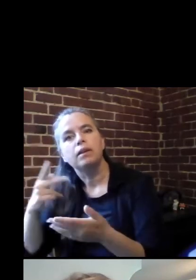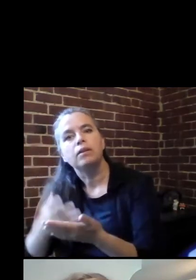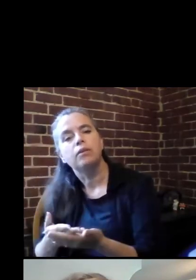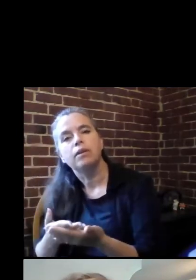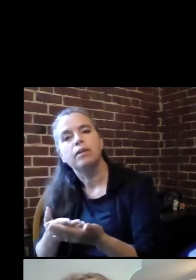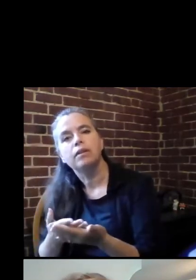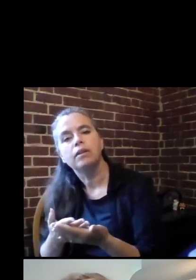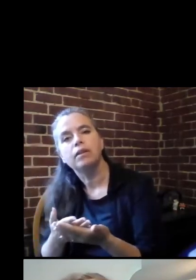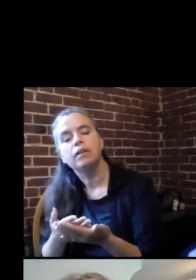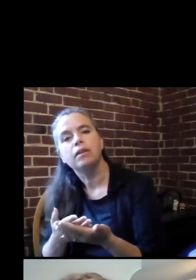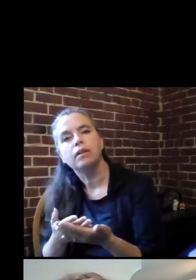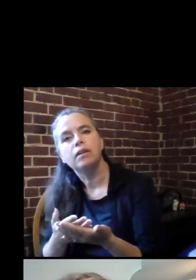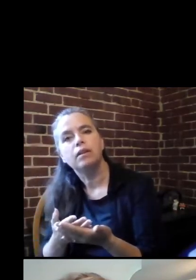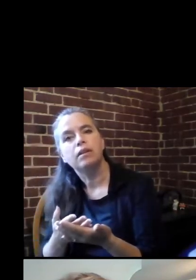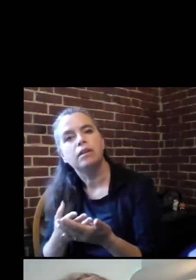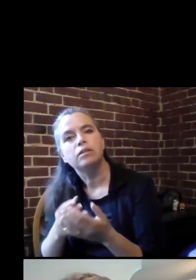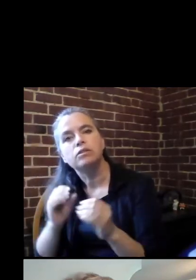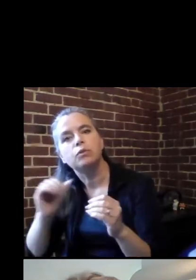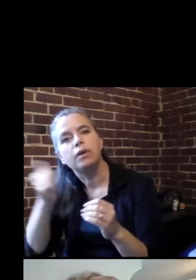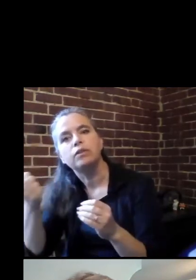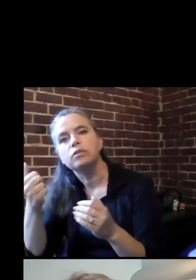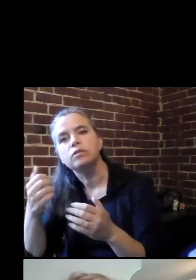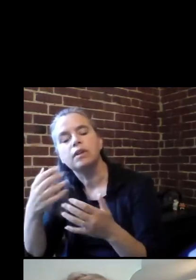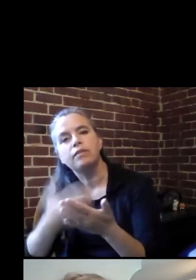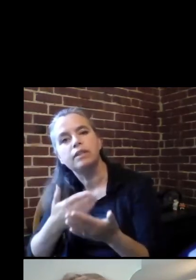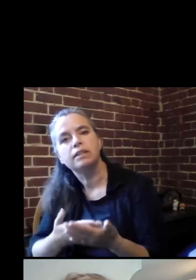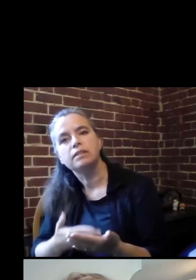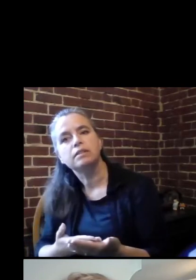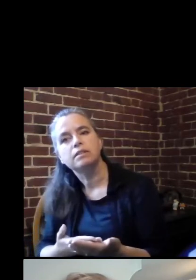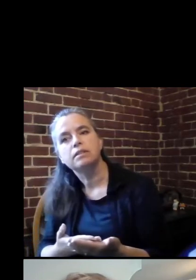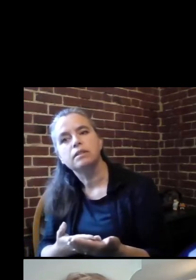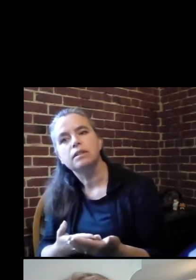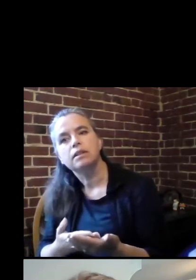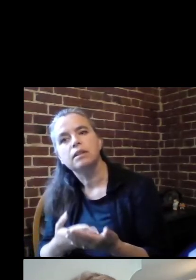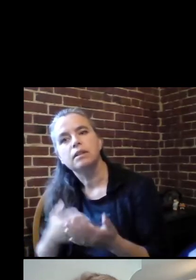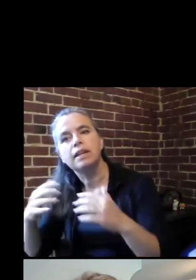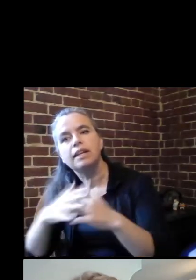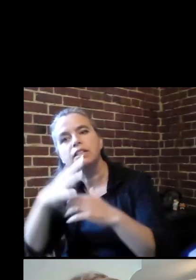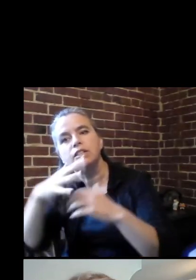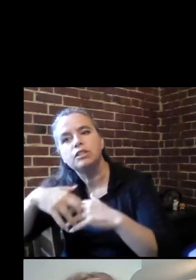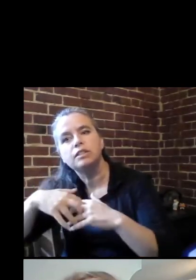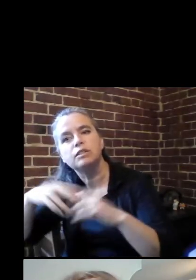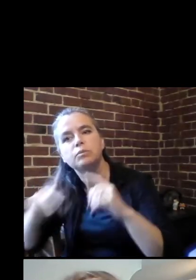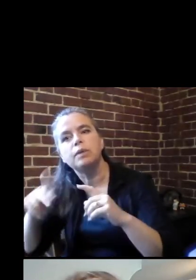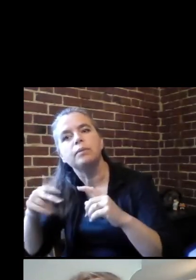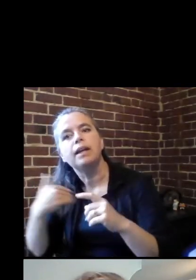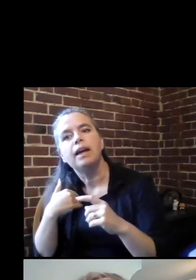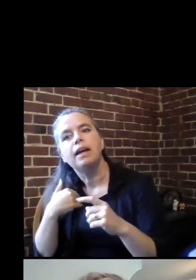There's not really any other strong evidence for it. But Indigenous people had all sorts of teas and other drinks.